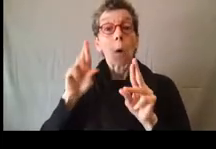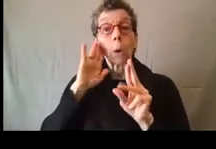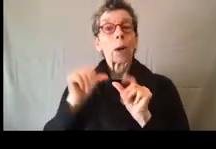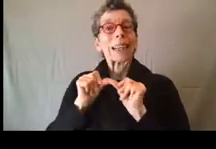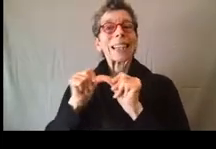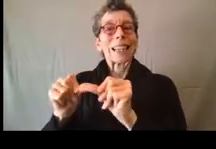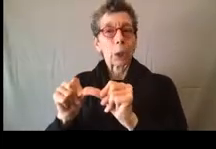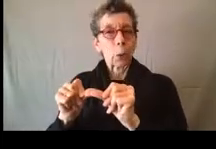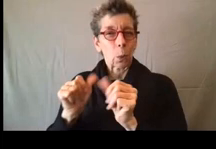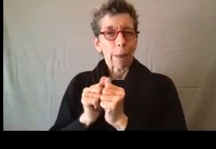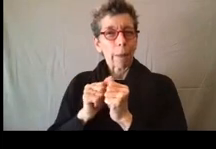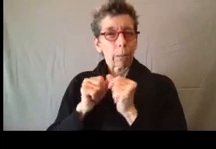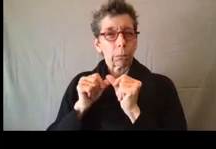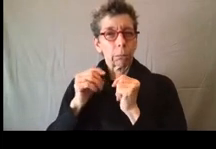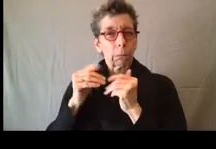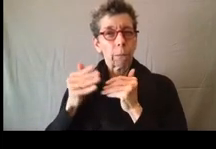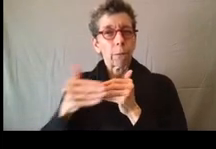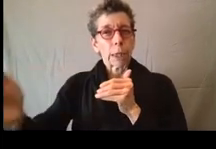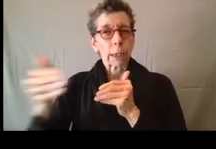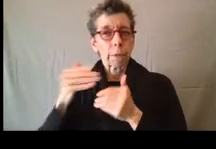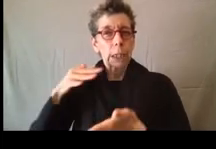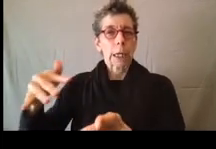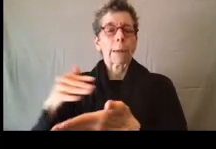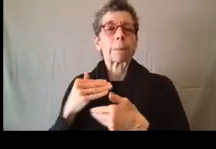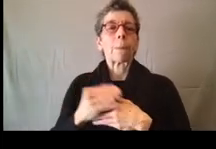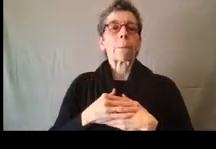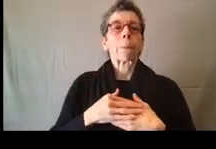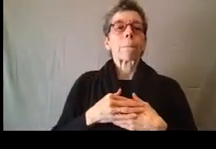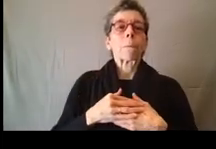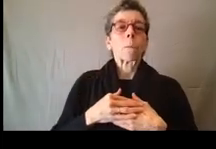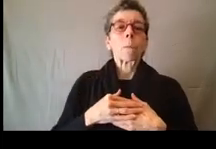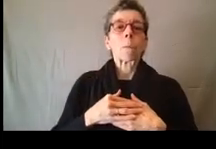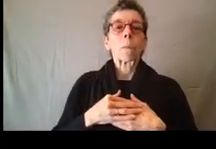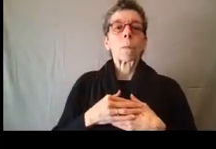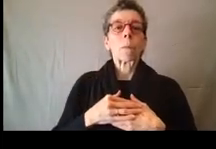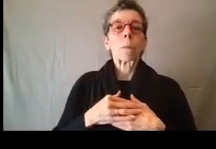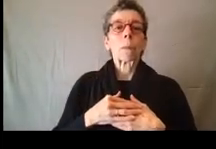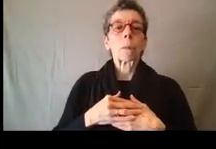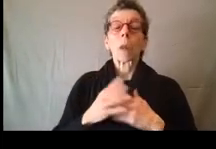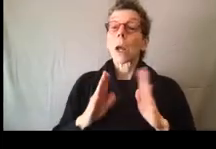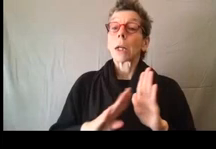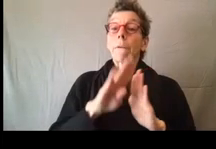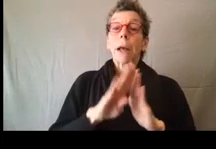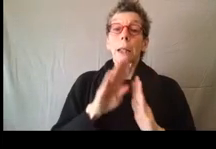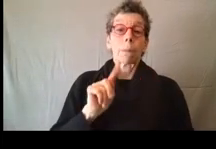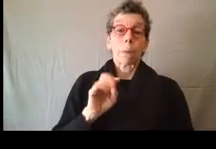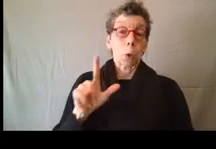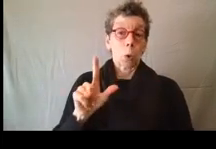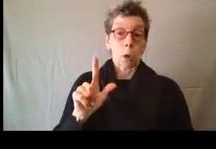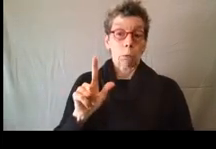Next slide, please. In terms of the development of the tool that we used as the basis for